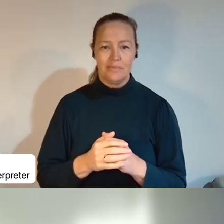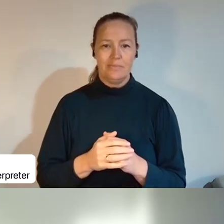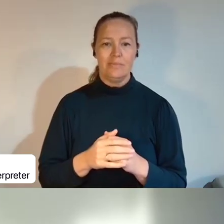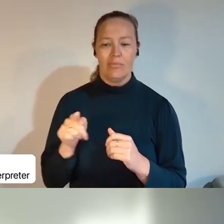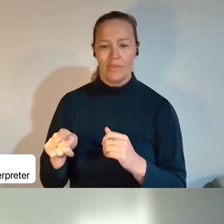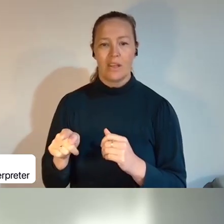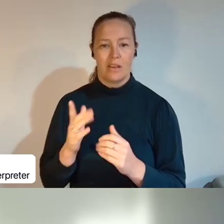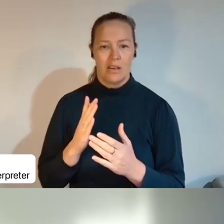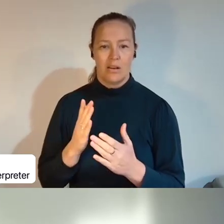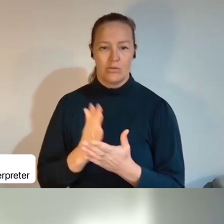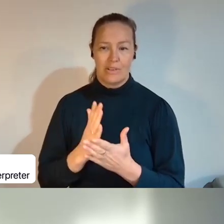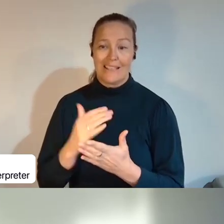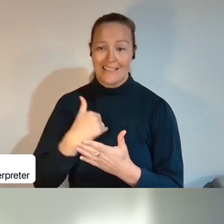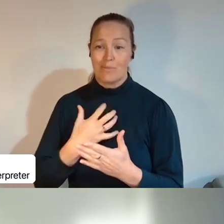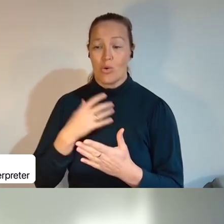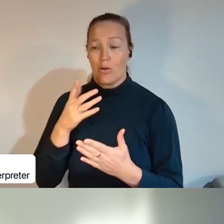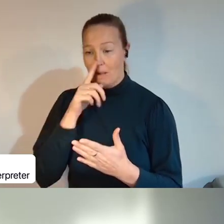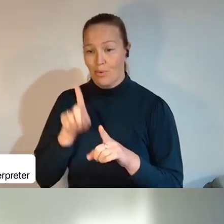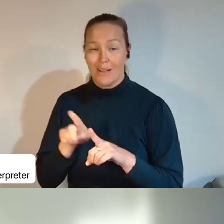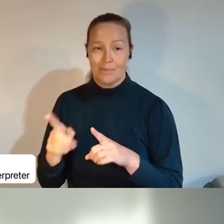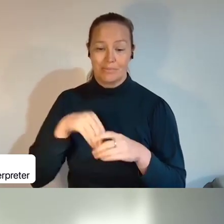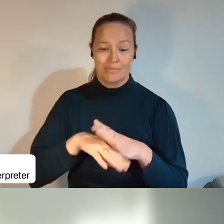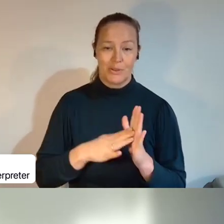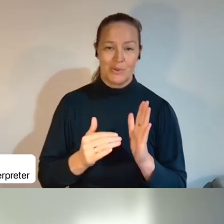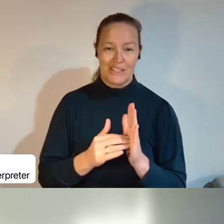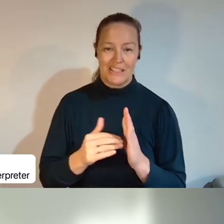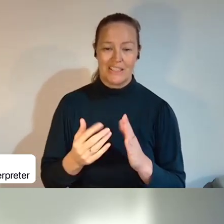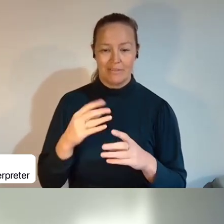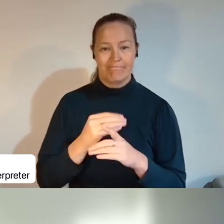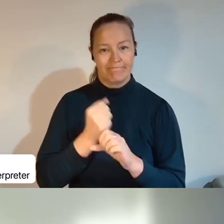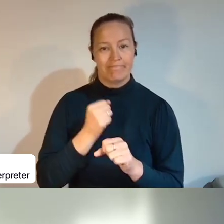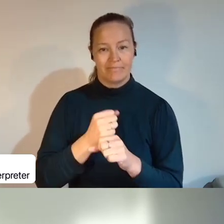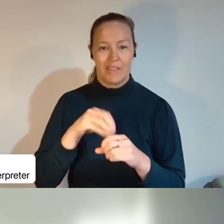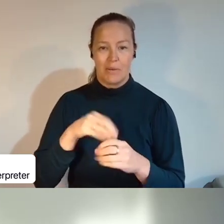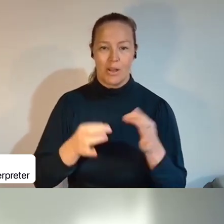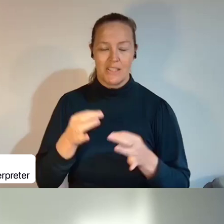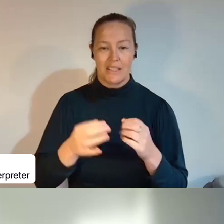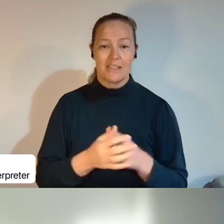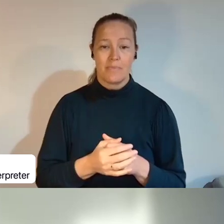like what we need in New Zealand. The reactions to Taine tell us something important. The barriers